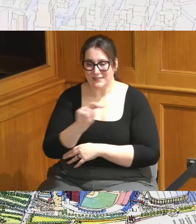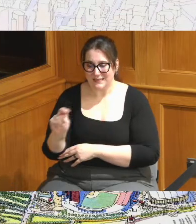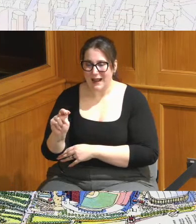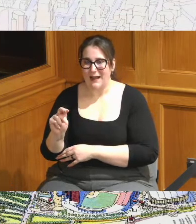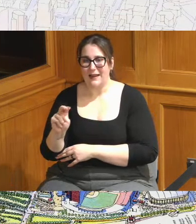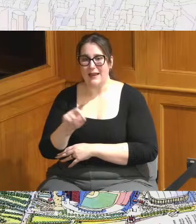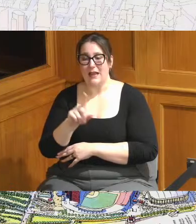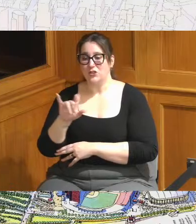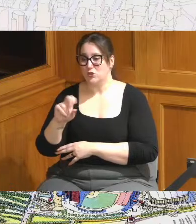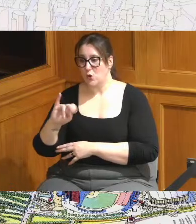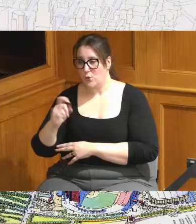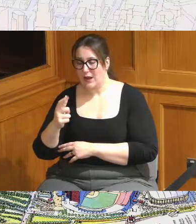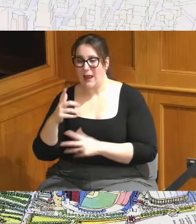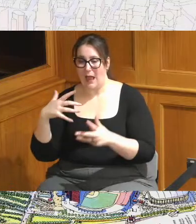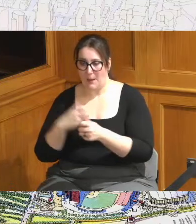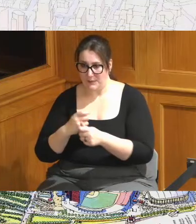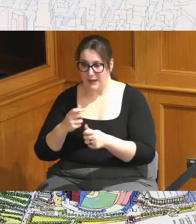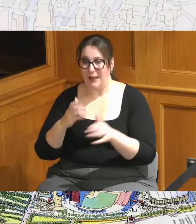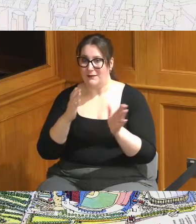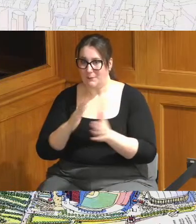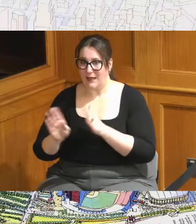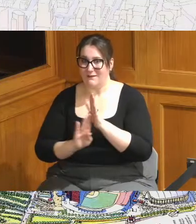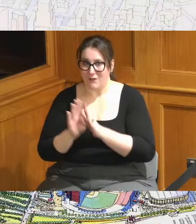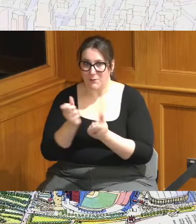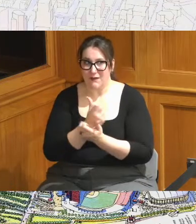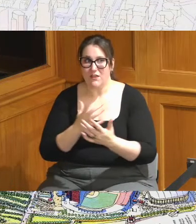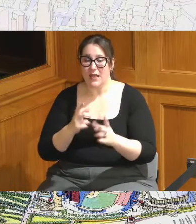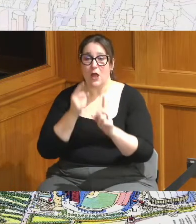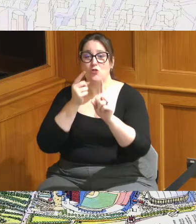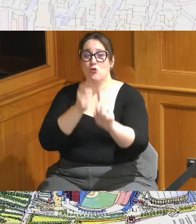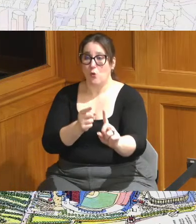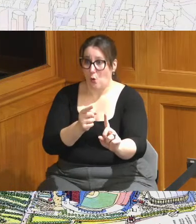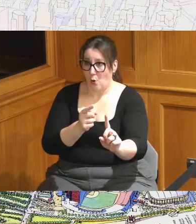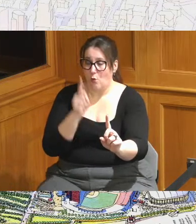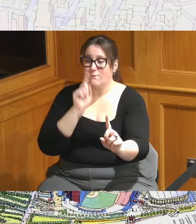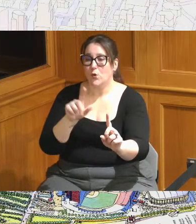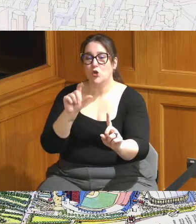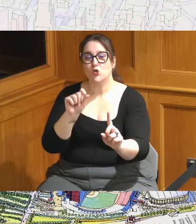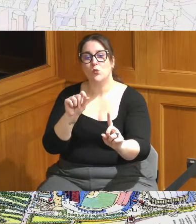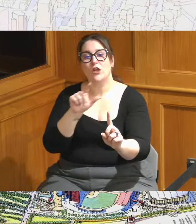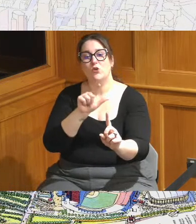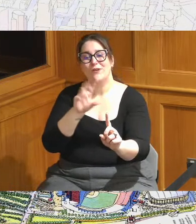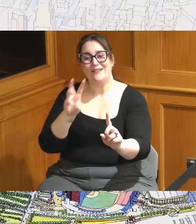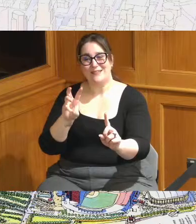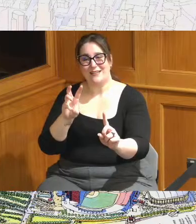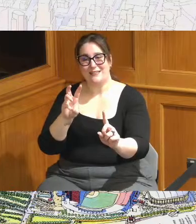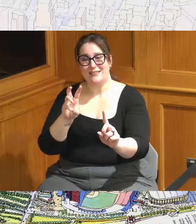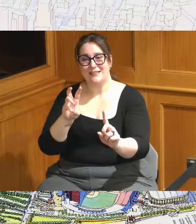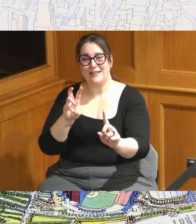will update the planned development. And the goal here in the in in 2026 is to reposition the bank's